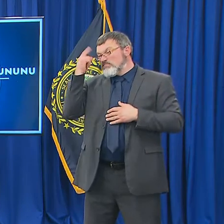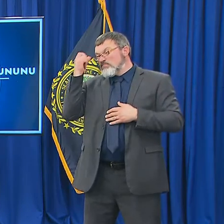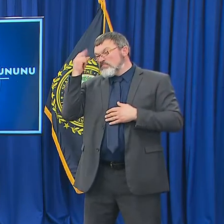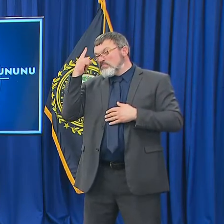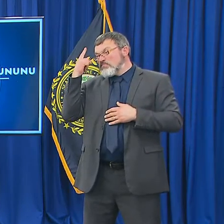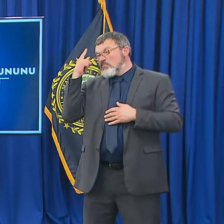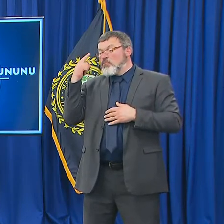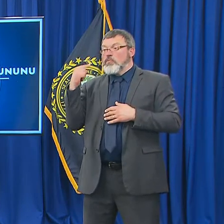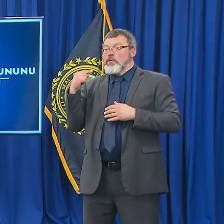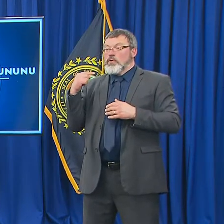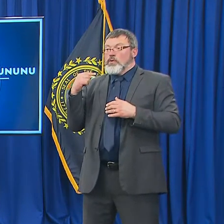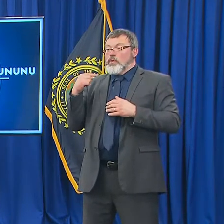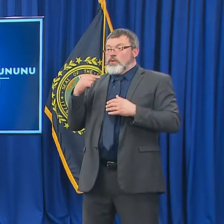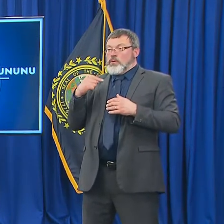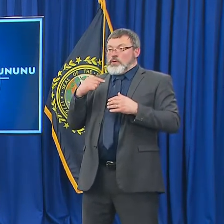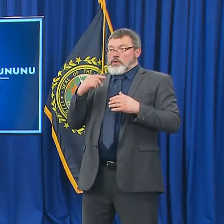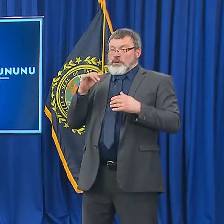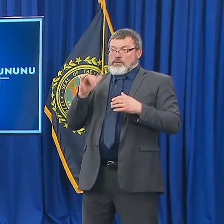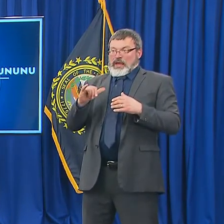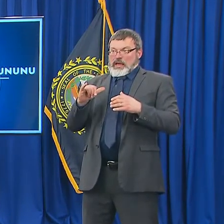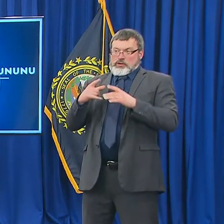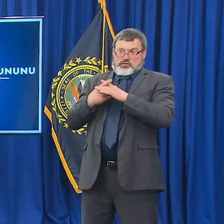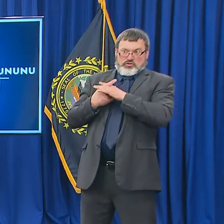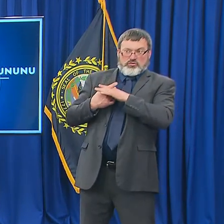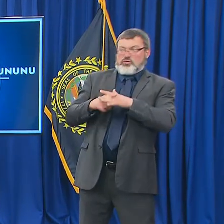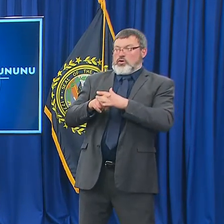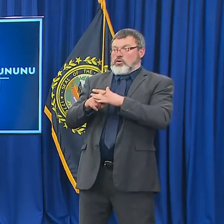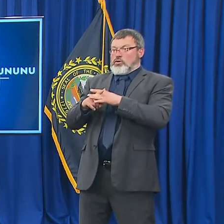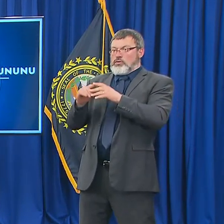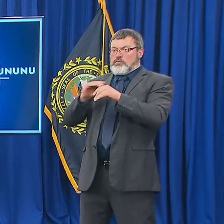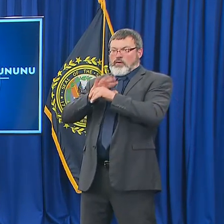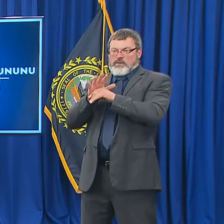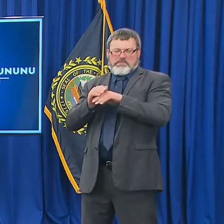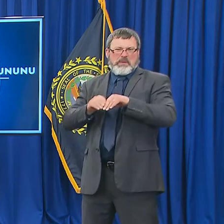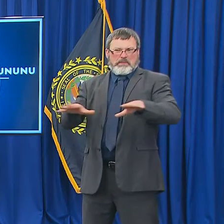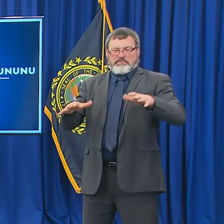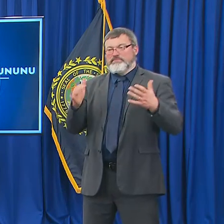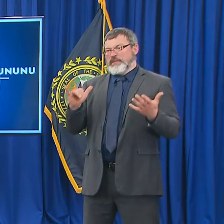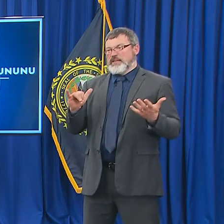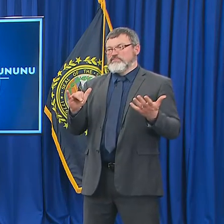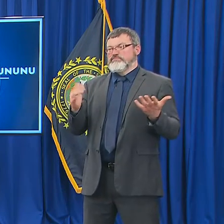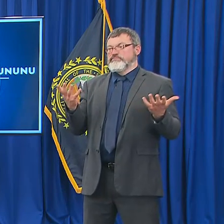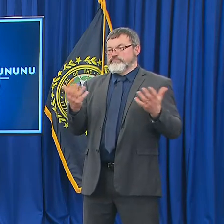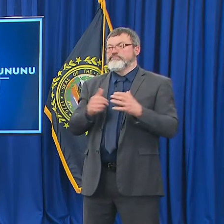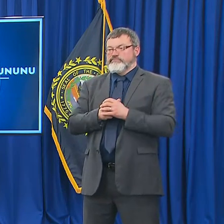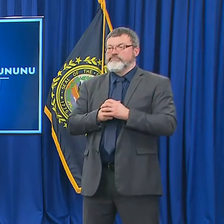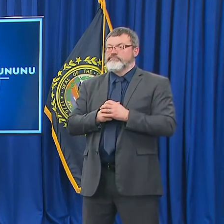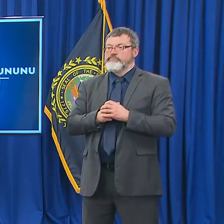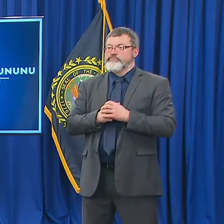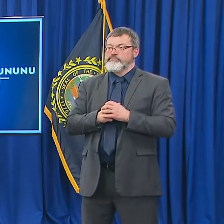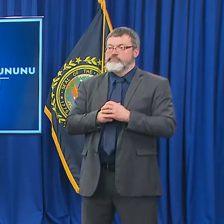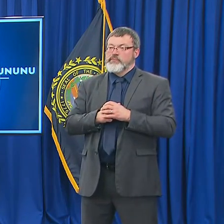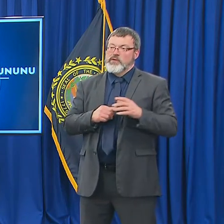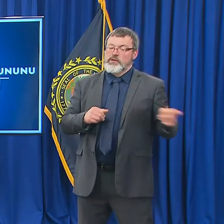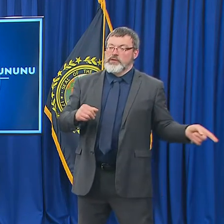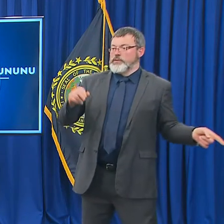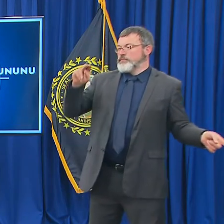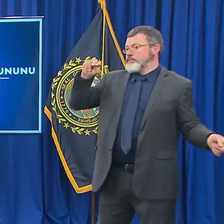We almost all the people who are under the age of 65 or 60. I'm sorry have had comorbidities we don't